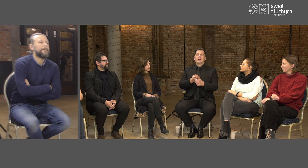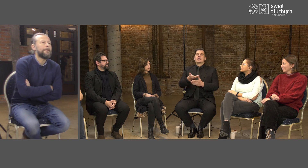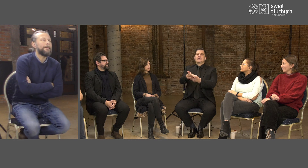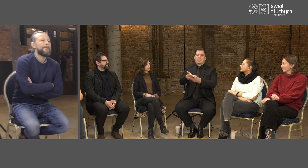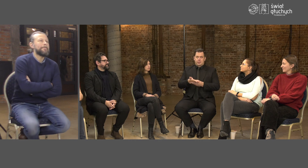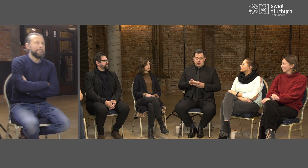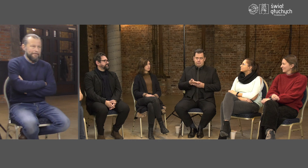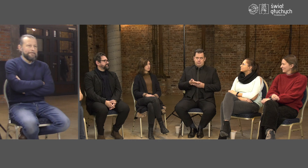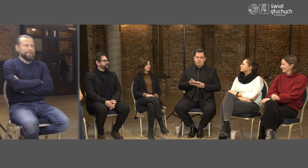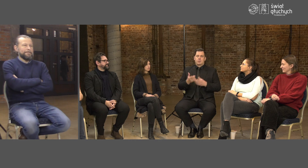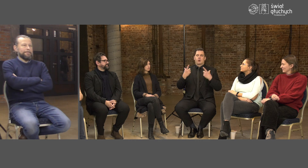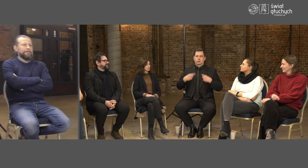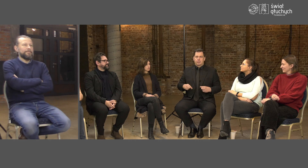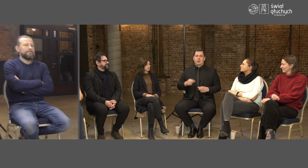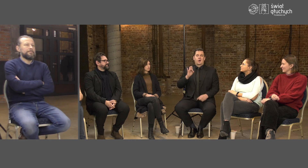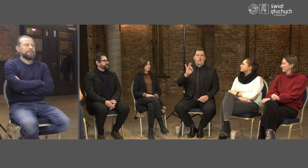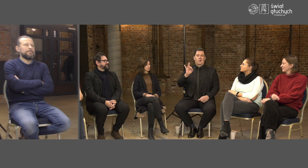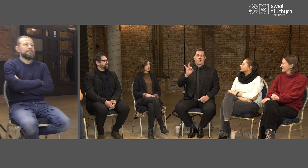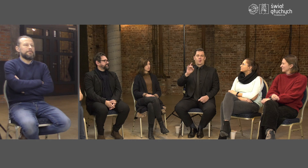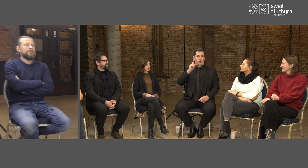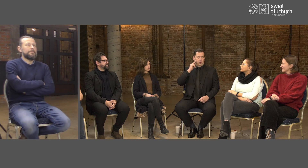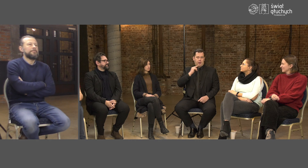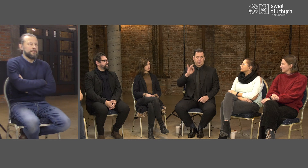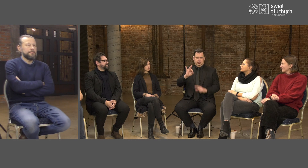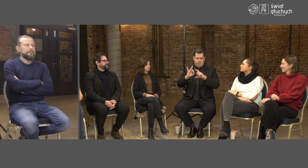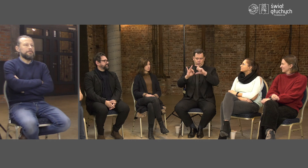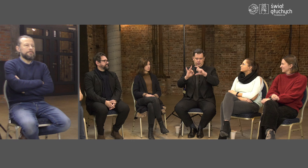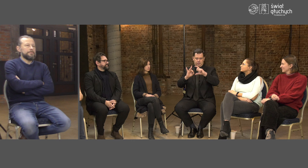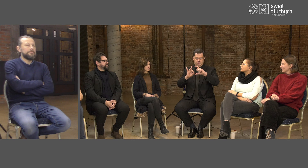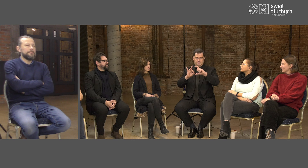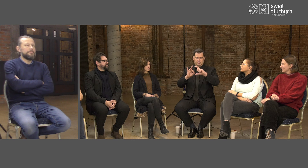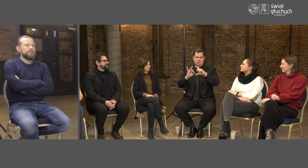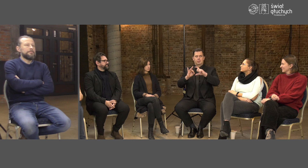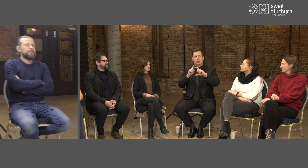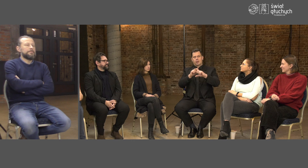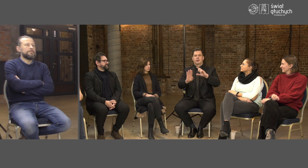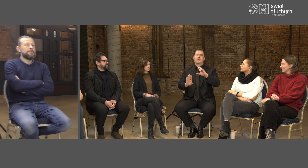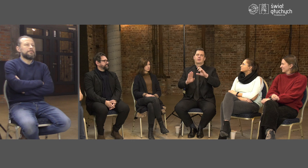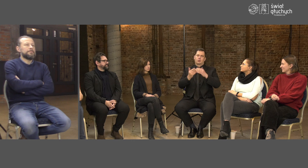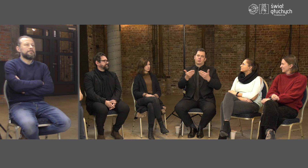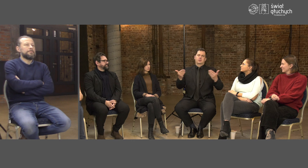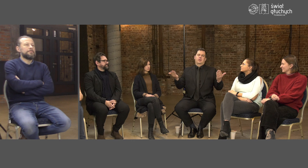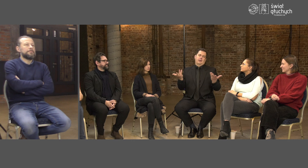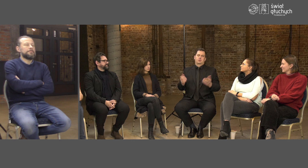"Inviting Deaf people (with a capital 'D') to the theater."